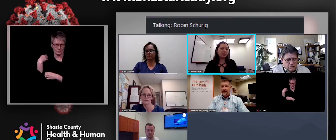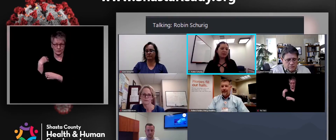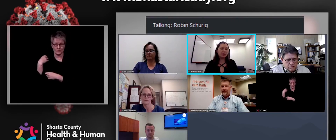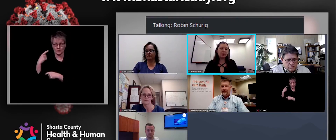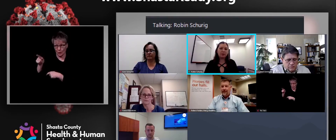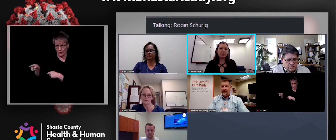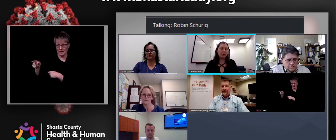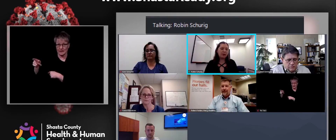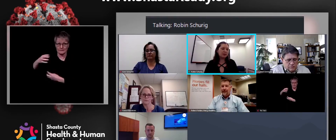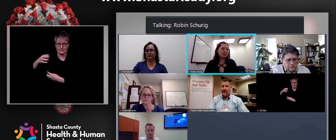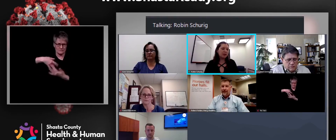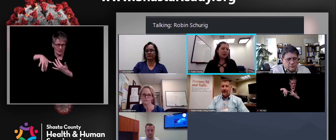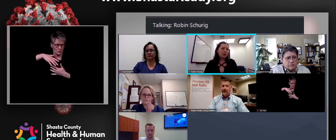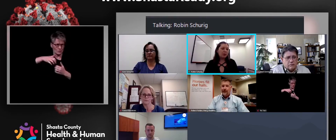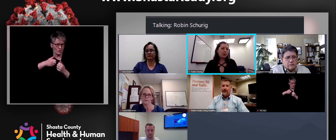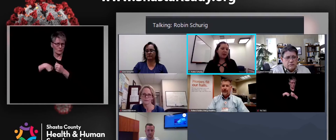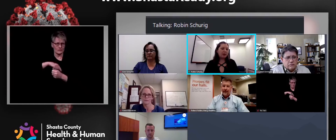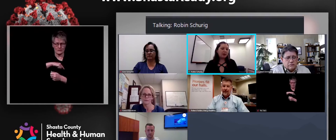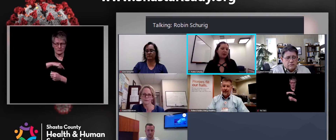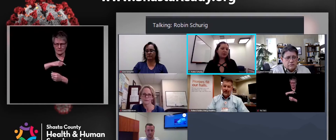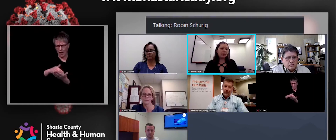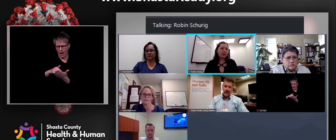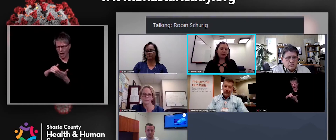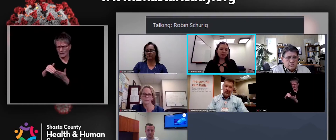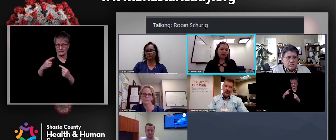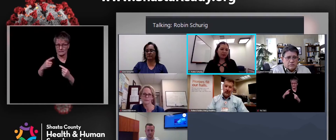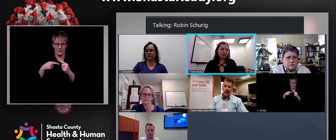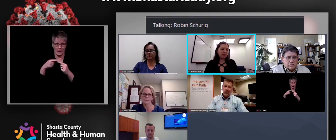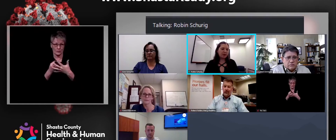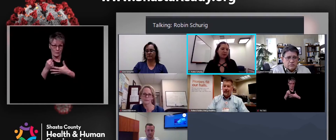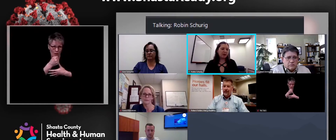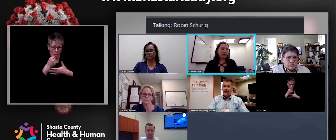priorities of the COVID response. We are the direct leaders of the response